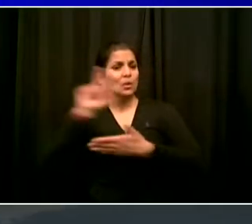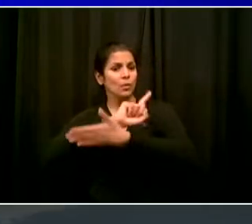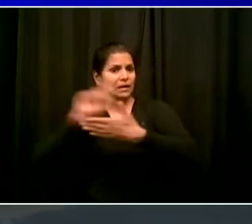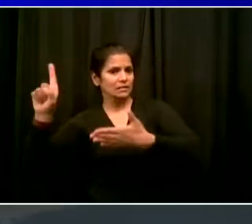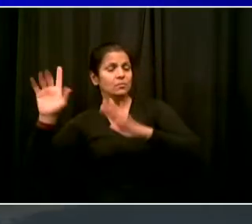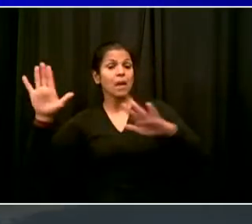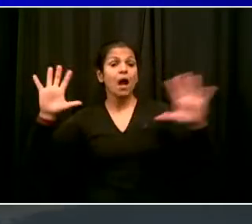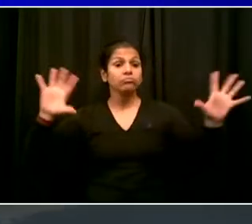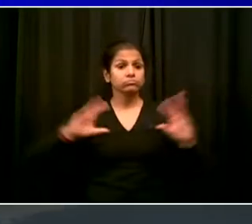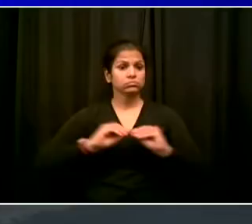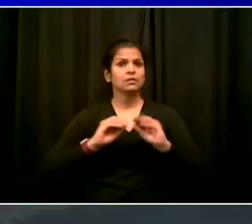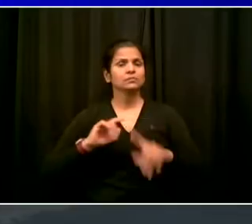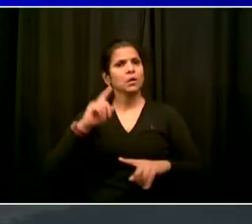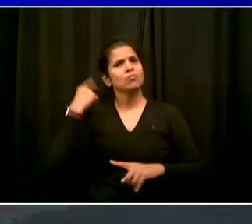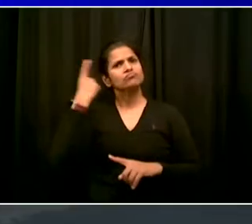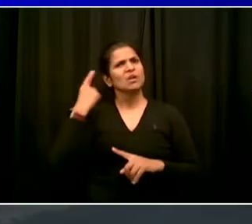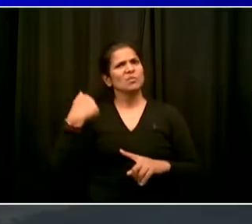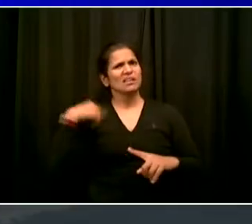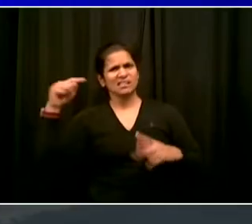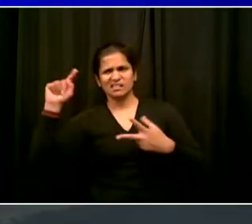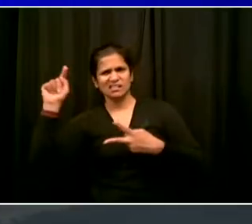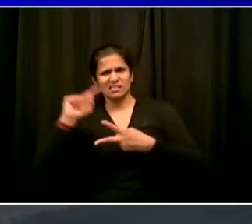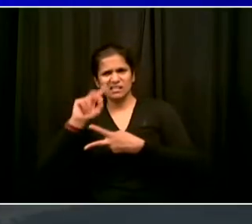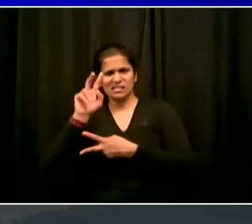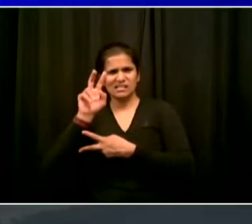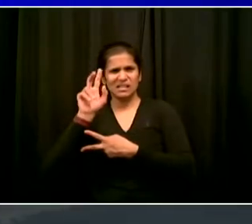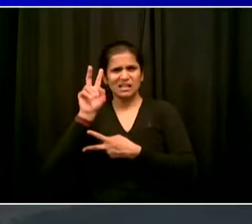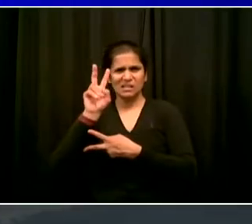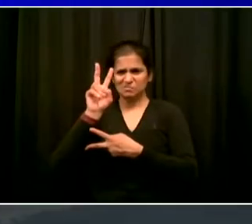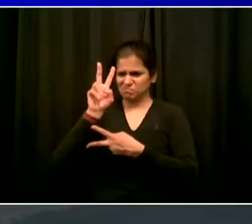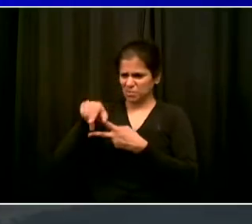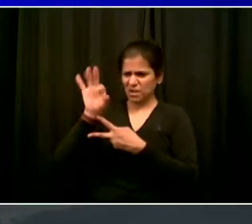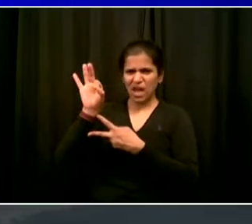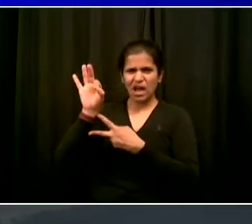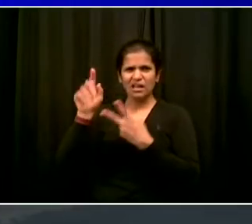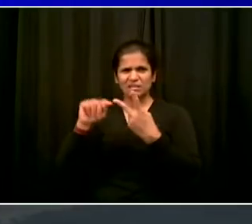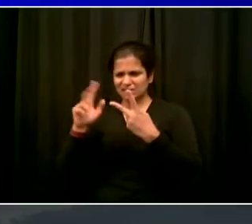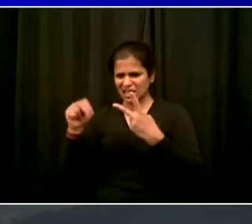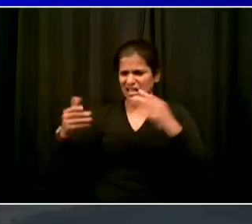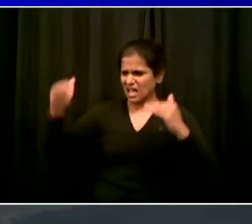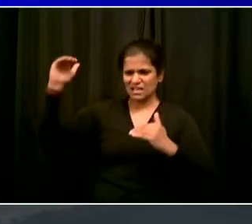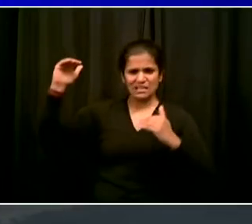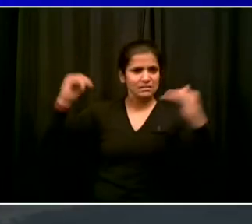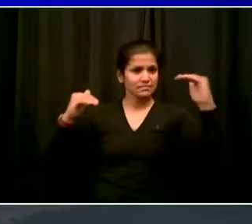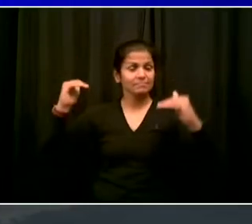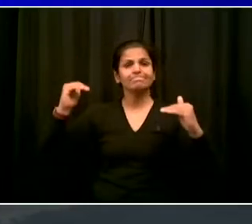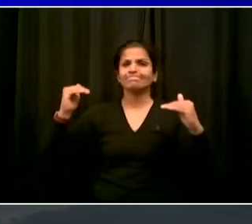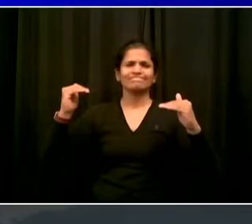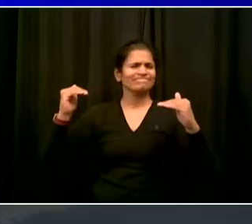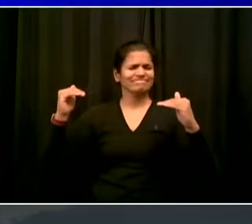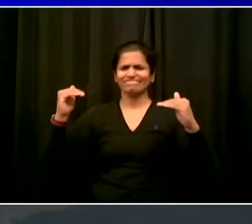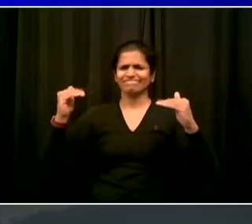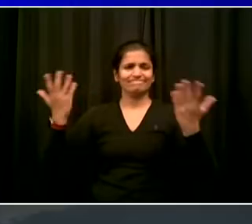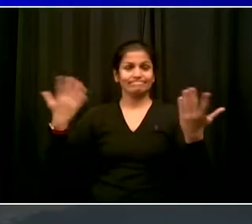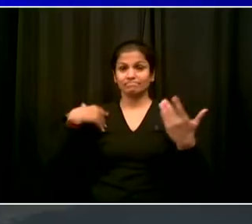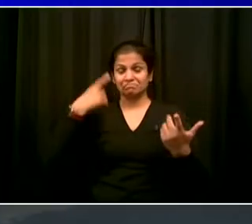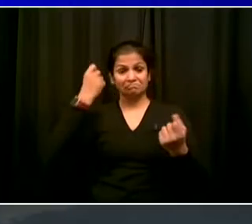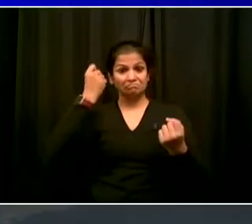THRESHOLD, TODAY 3.9%. SEVEN-DAY ROLLING AVERAGE HAS INCREASED TO 5.1%. WHAT DOES THIS TELL US? THREE INDICATORS, AND WE'VE TALKED ABOUT THE IMIMORPTANCE OF LOOKING AT ALL THREE.E.